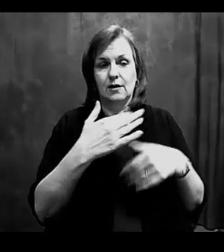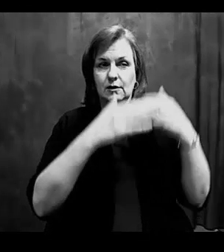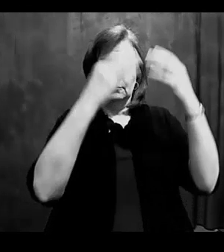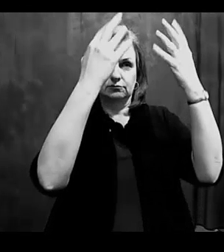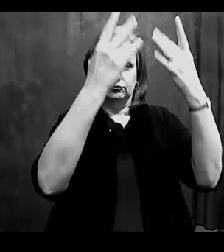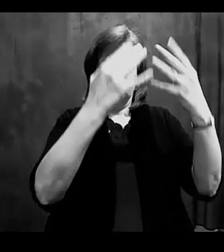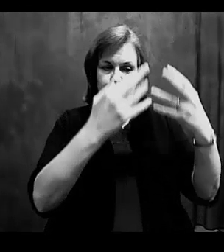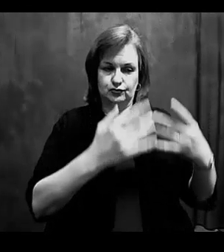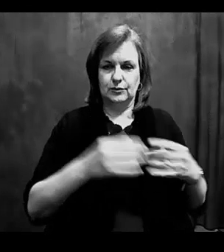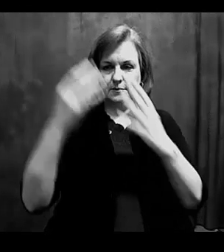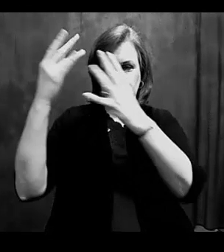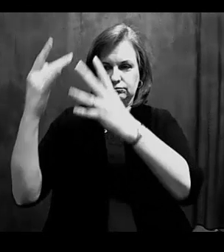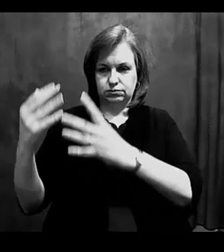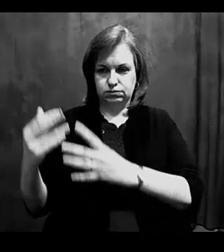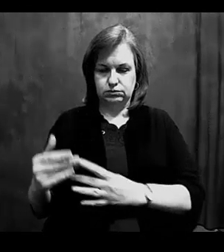and when we end up